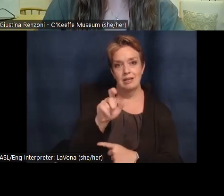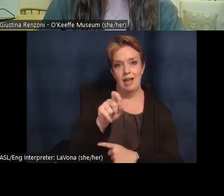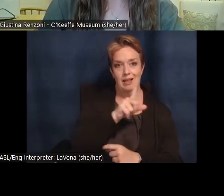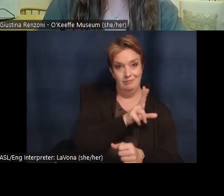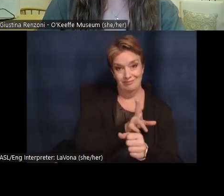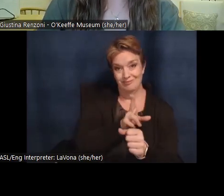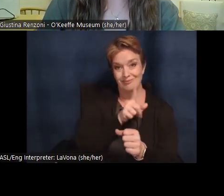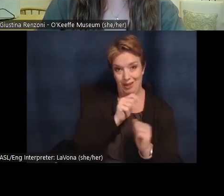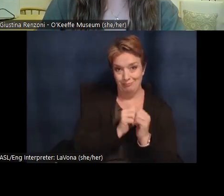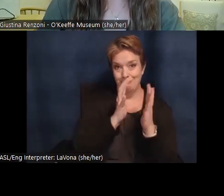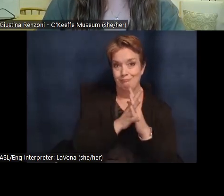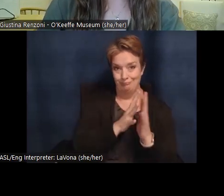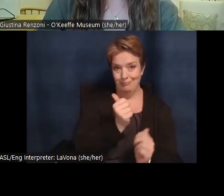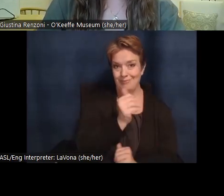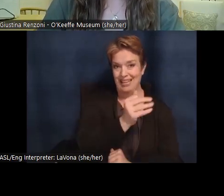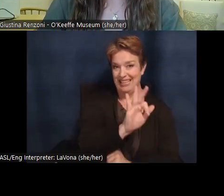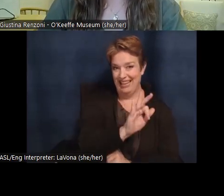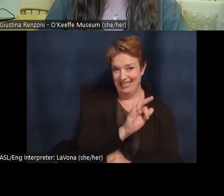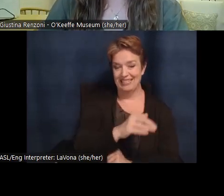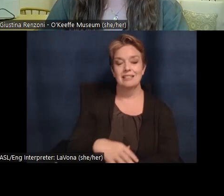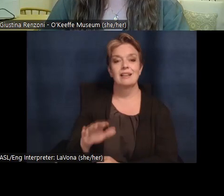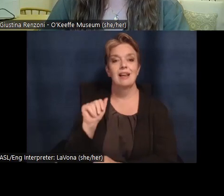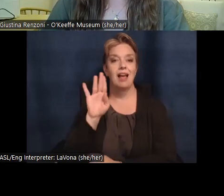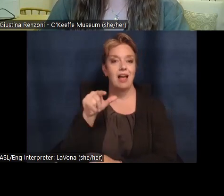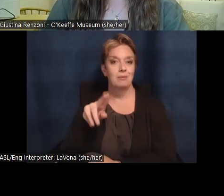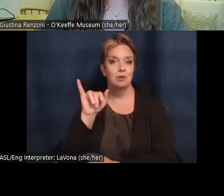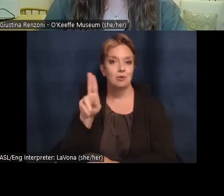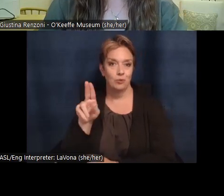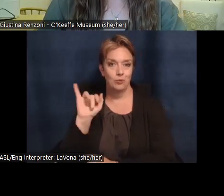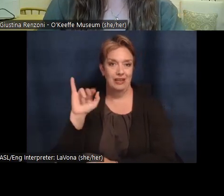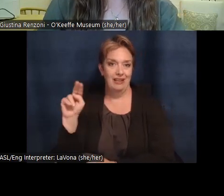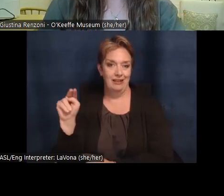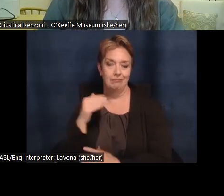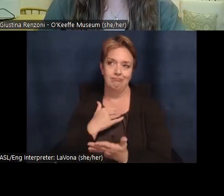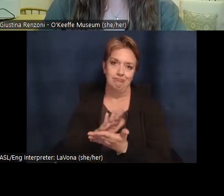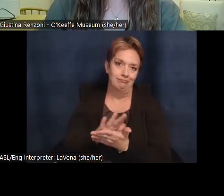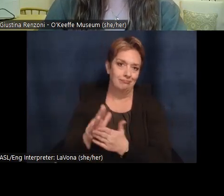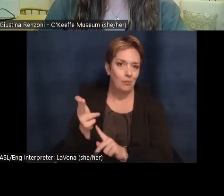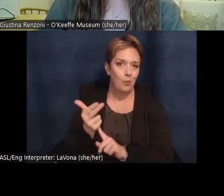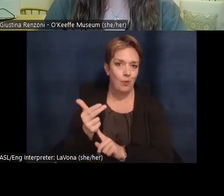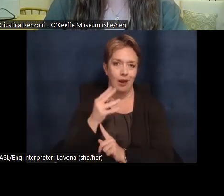And the Abiquiú Inn offers great lodging and also has a wonderful café.